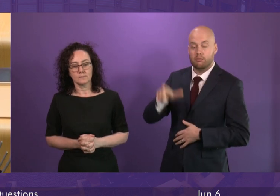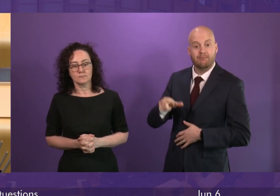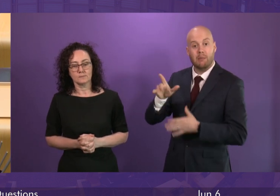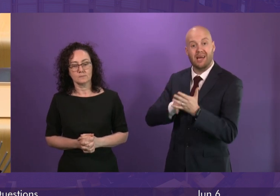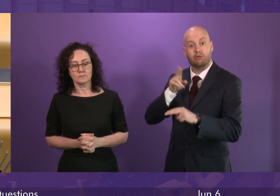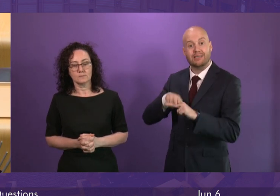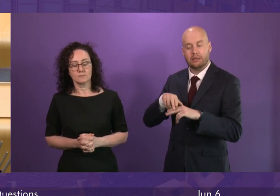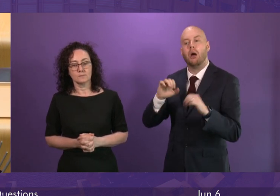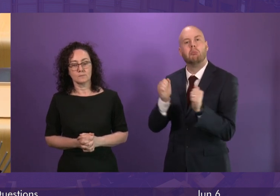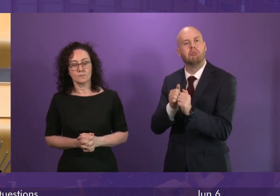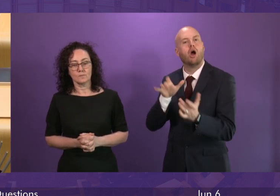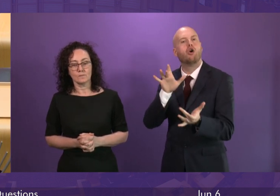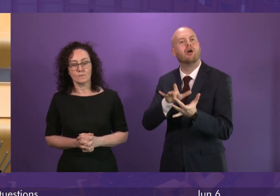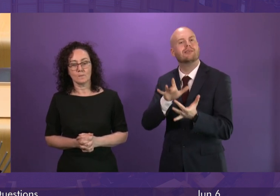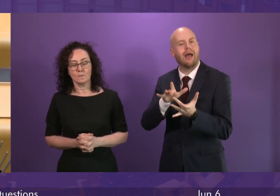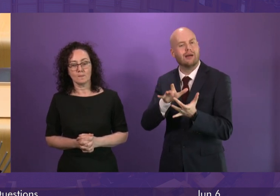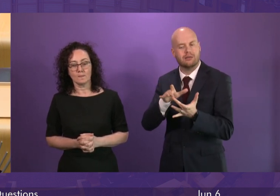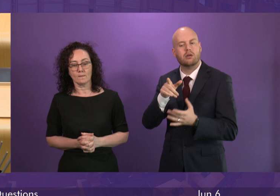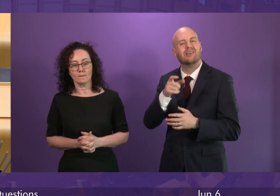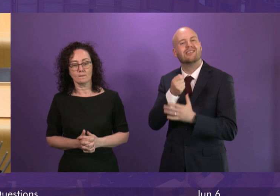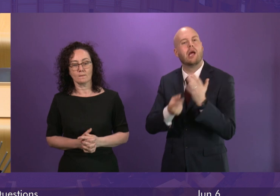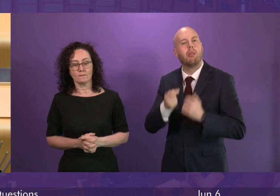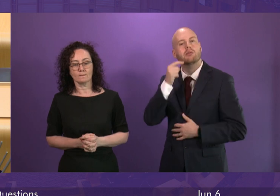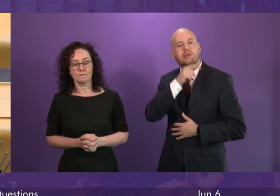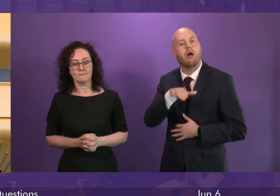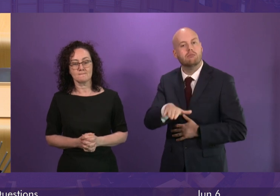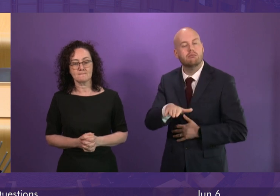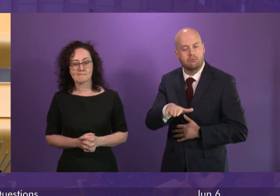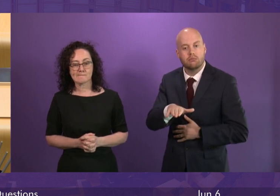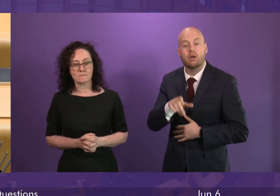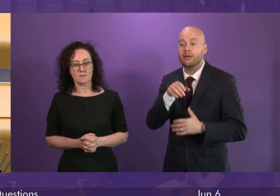Glasgow. However, an issue with disabled access to toilet facilities has meant that contact